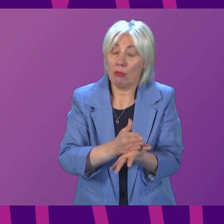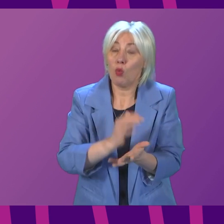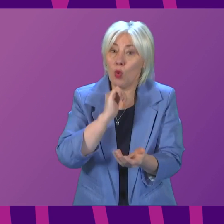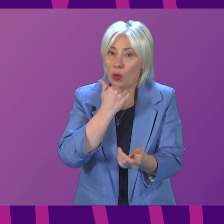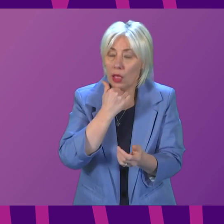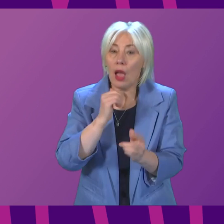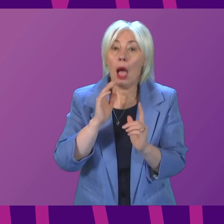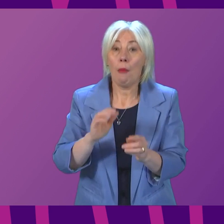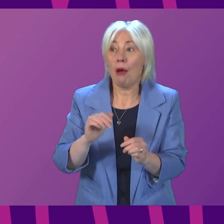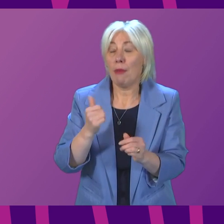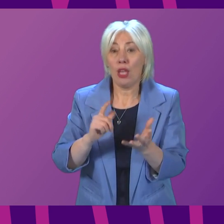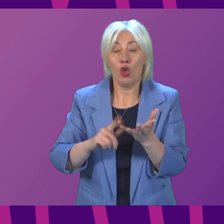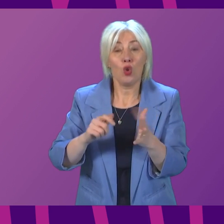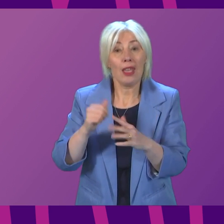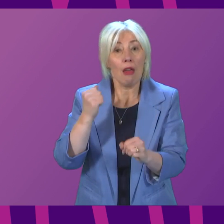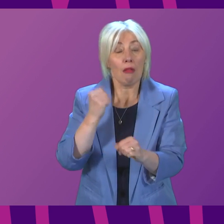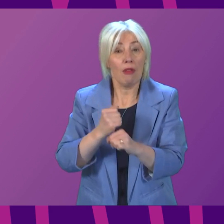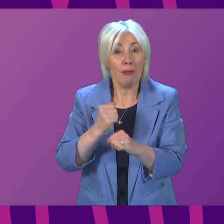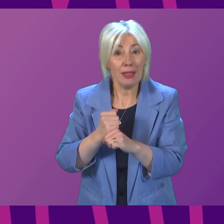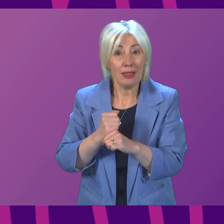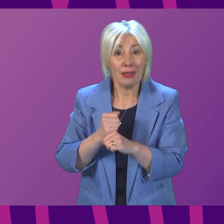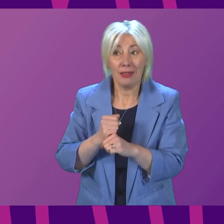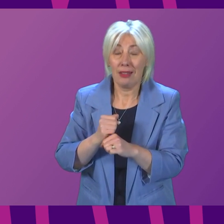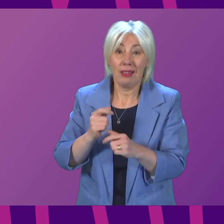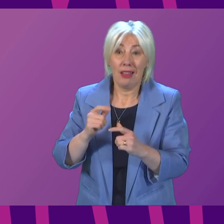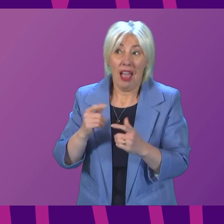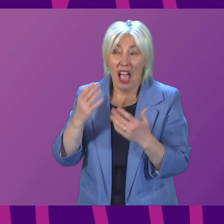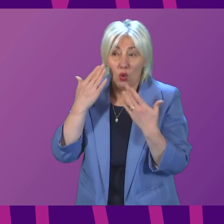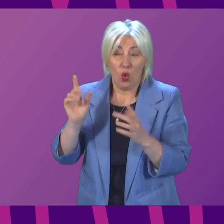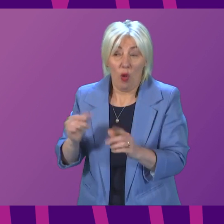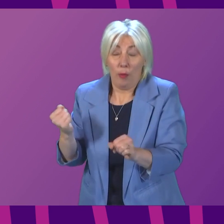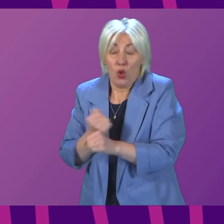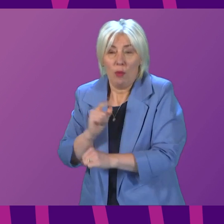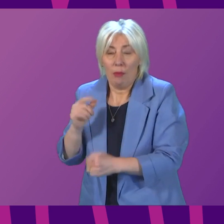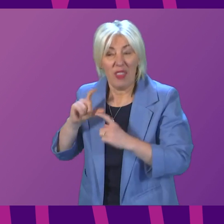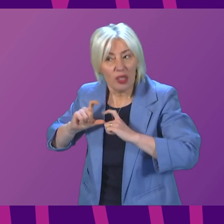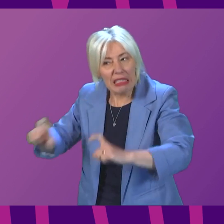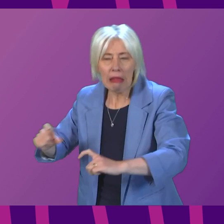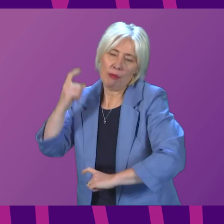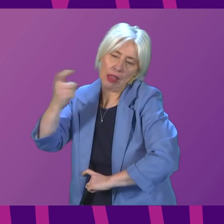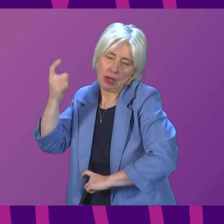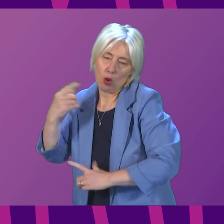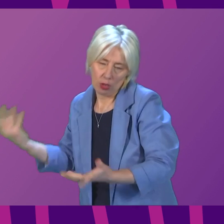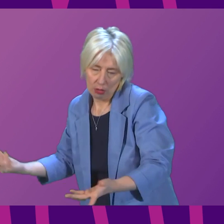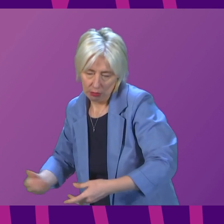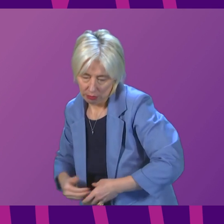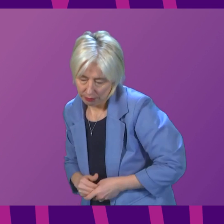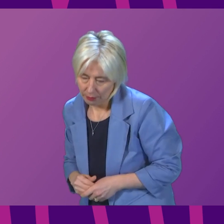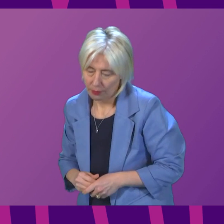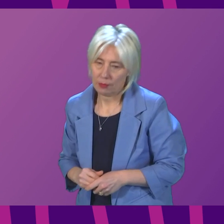their current shambles, the UK Government might still only be thinking about it.